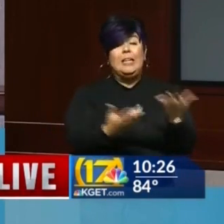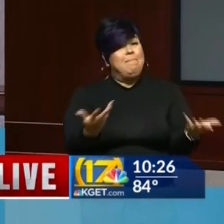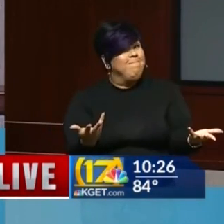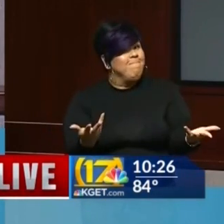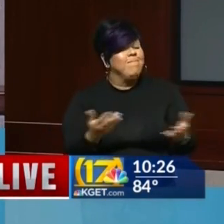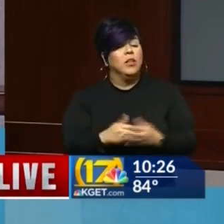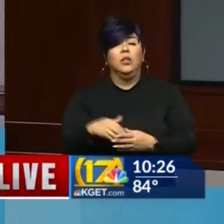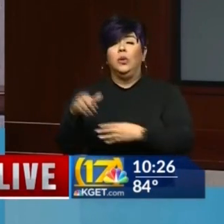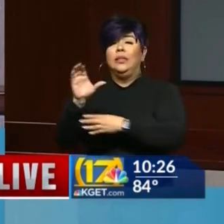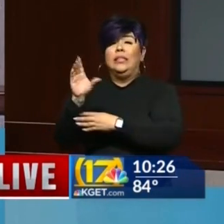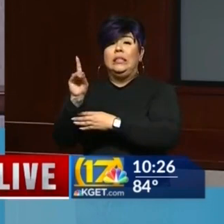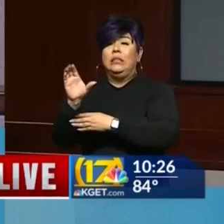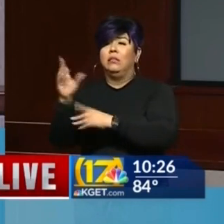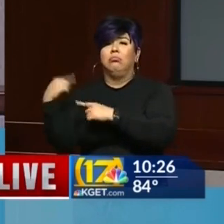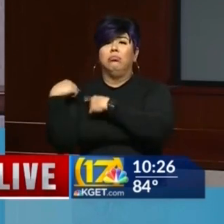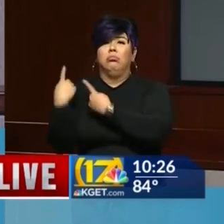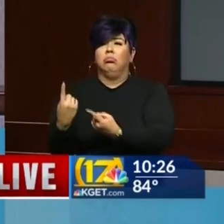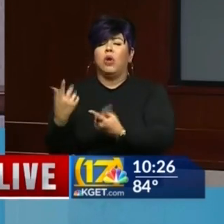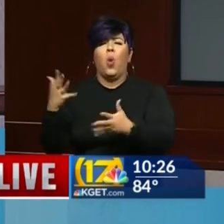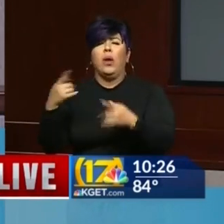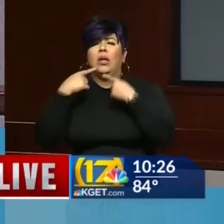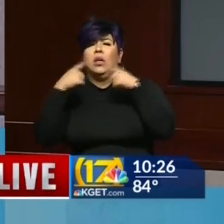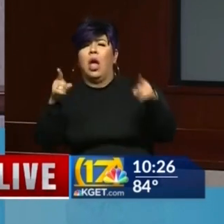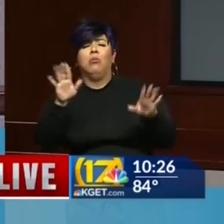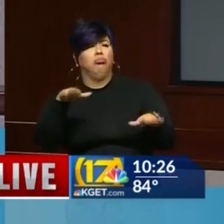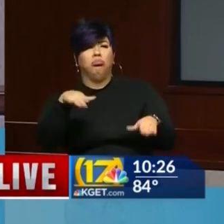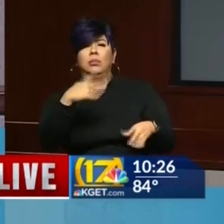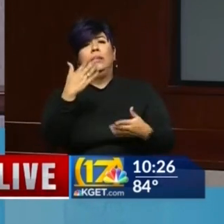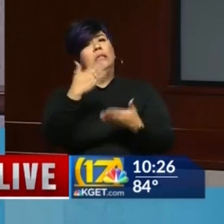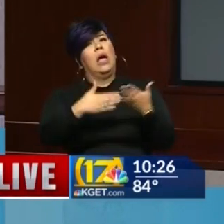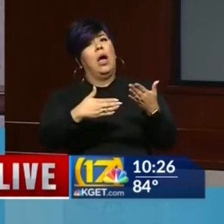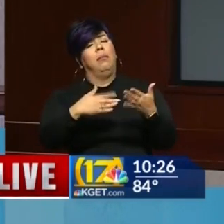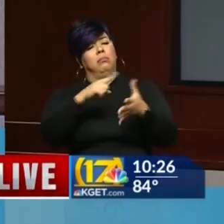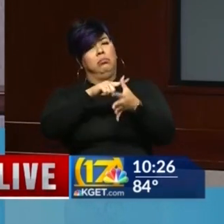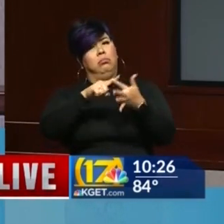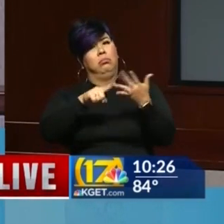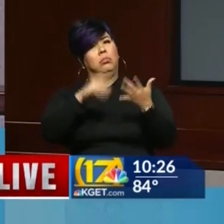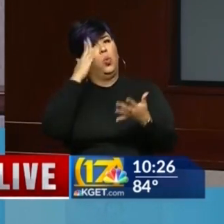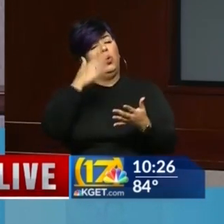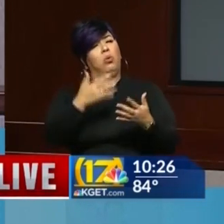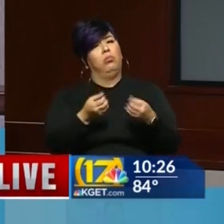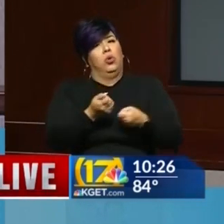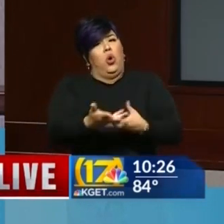THEIR MEDICAL RECORDS THEY DID NOT HAVE ANY OF THOSE UNDERLYING CONDITIONS. THE CDC HAS SAID ALL A LONG THAT